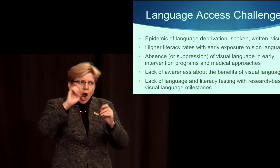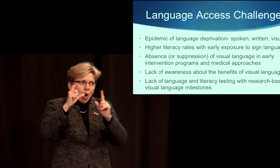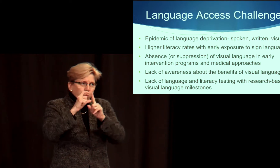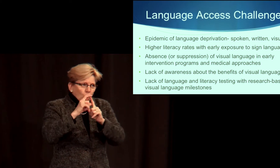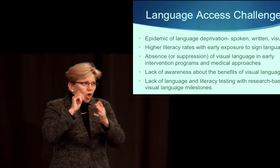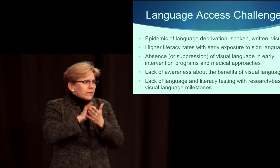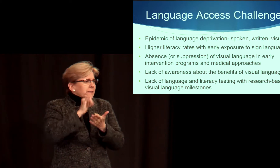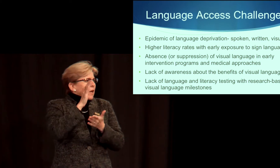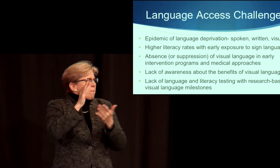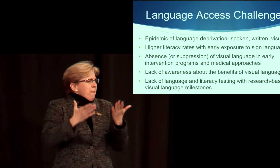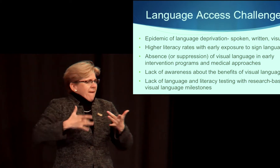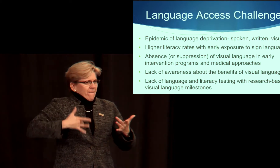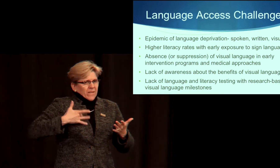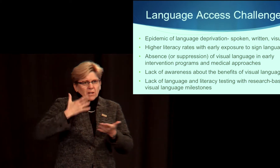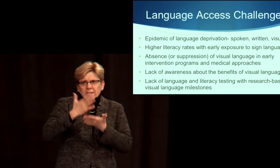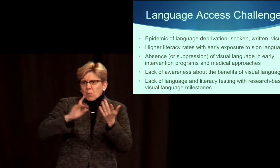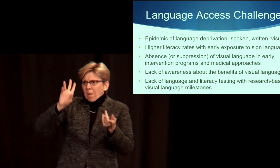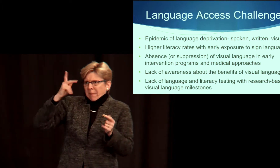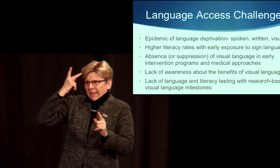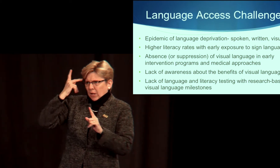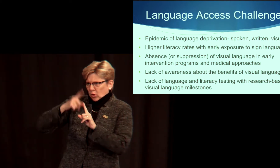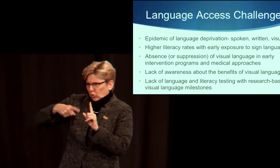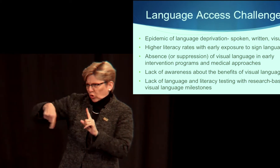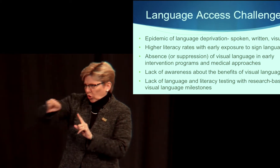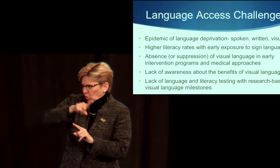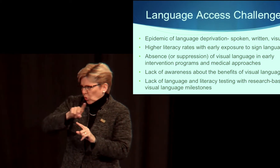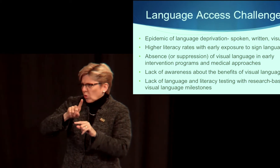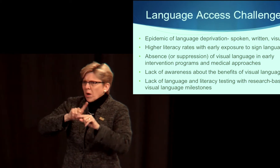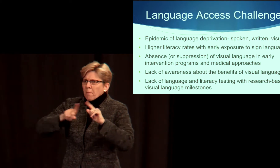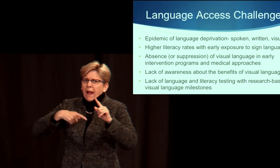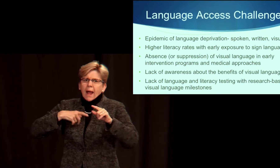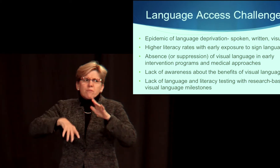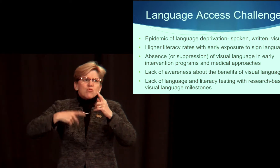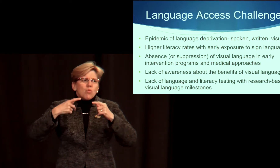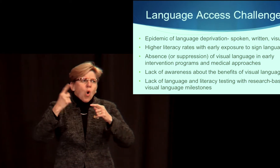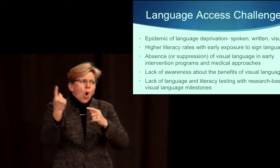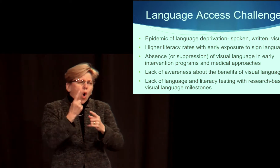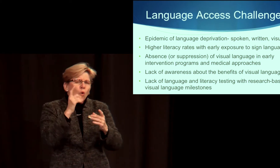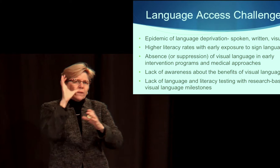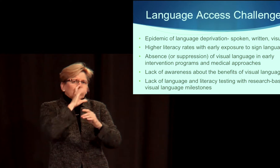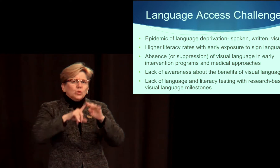and there are some words that maybe I'll be using today that seem a little political to you.